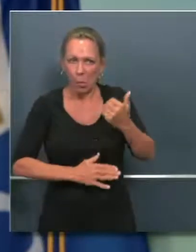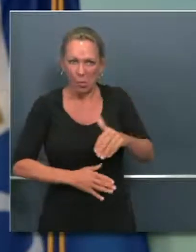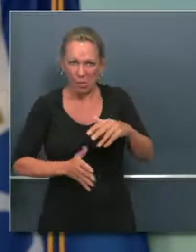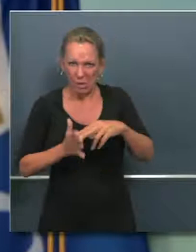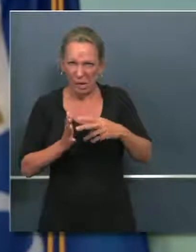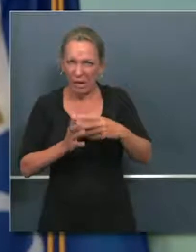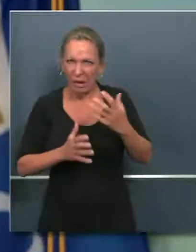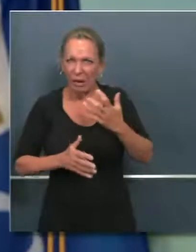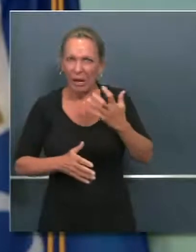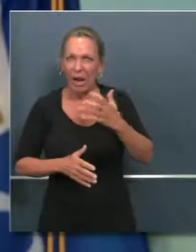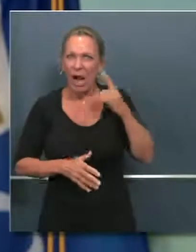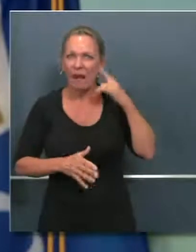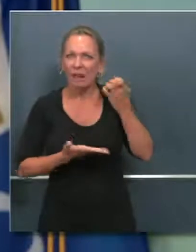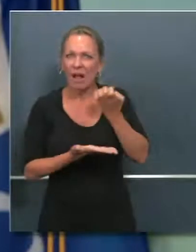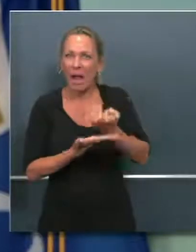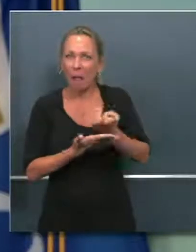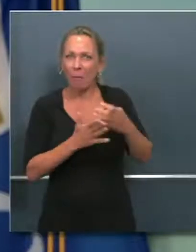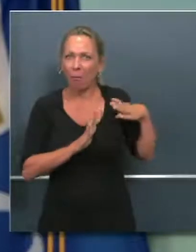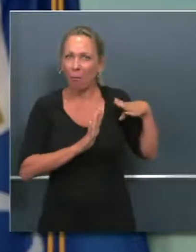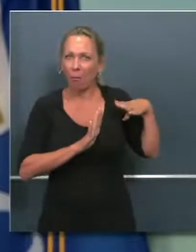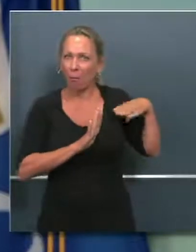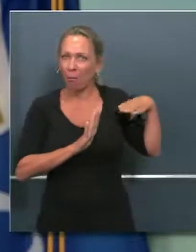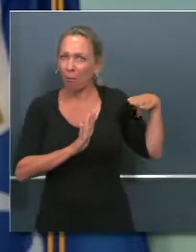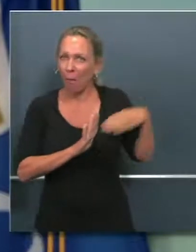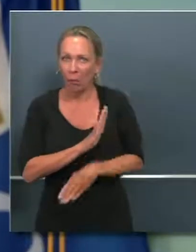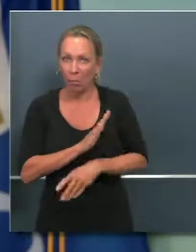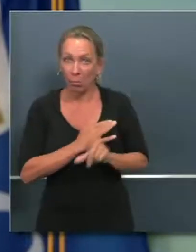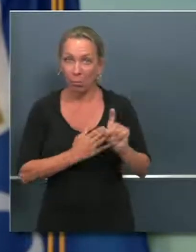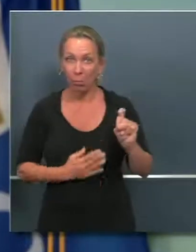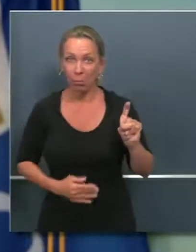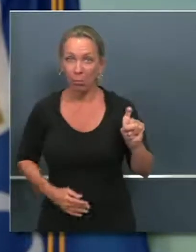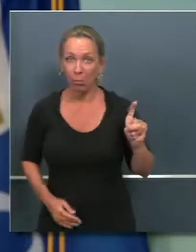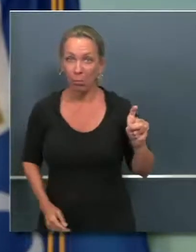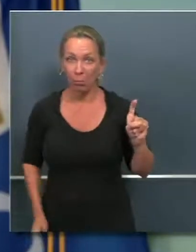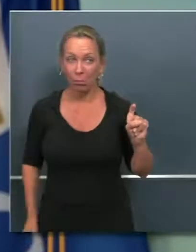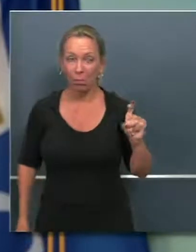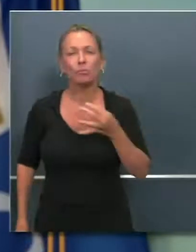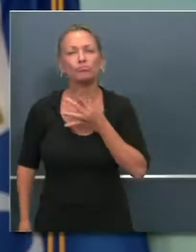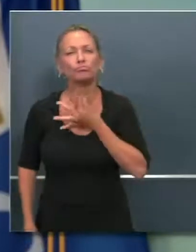think it's in relationship to the frame of your question I think it's fund a tional in the state